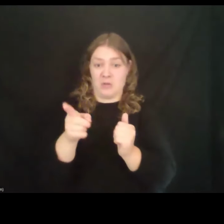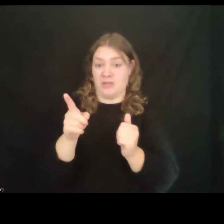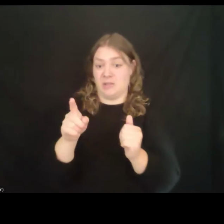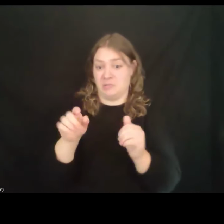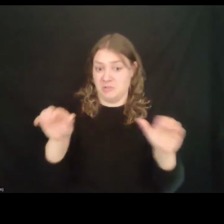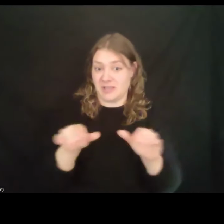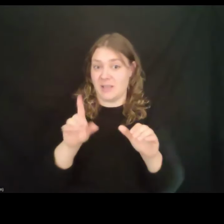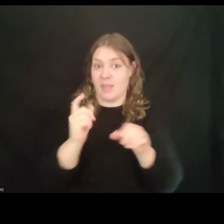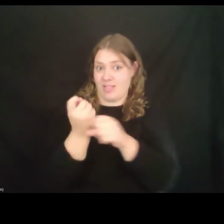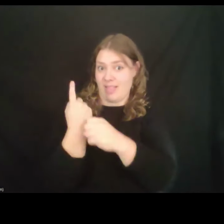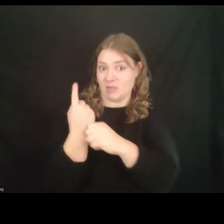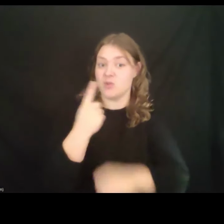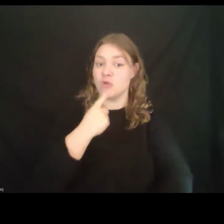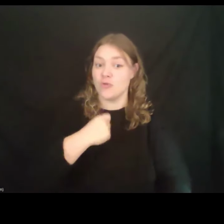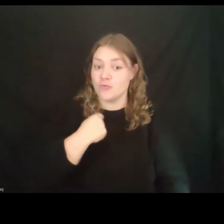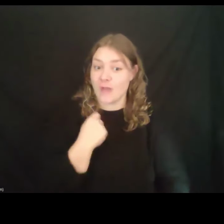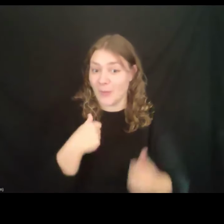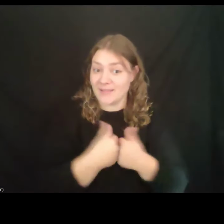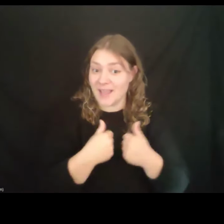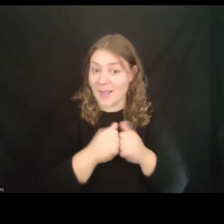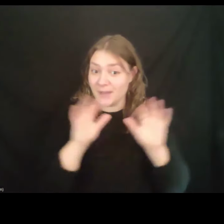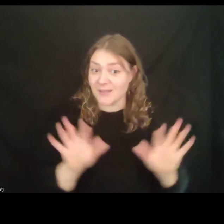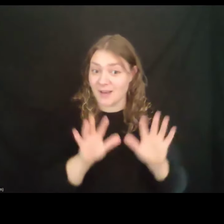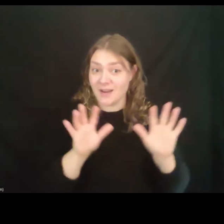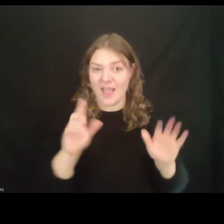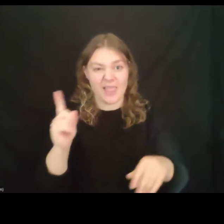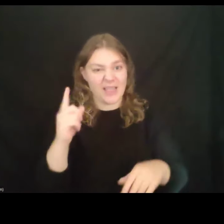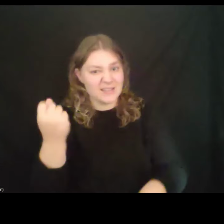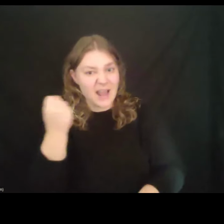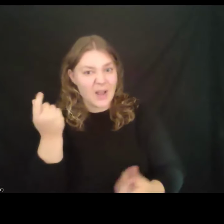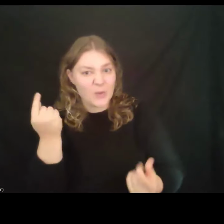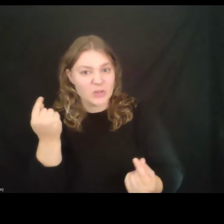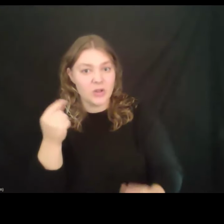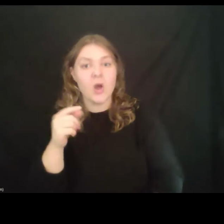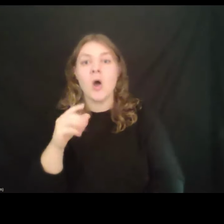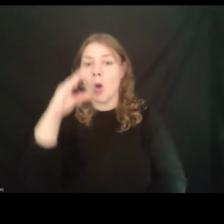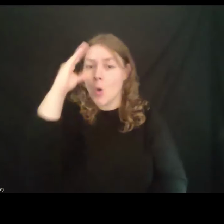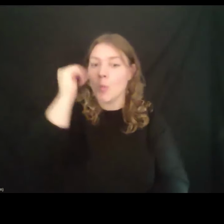at the Red Wings game on Sunday and where were you Saturday oh Boys and Girls Club the boys and girls